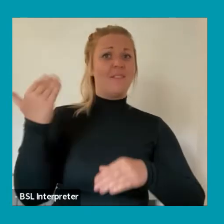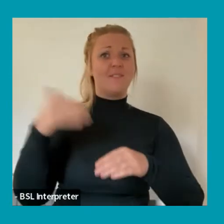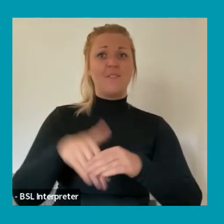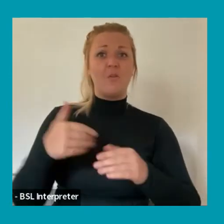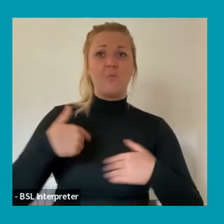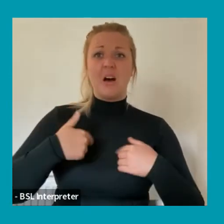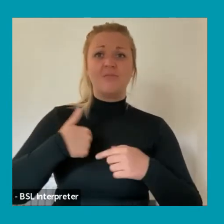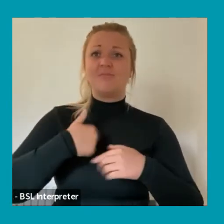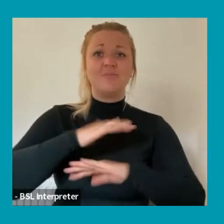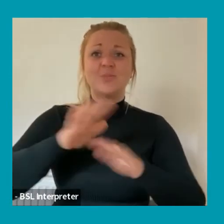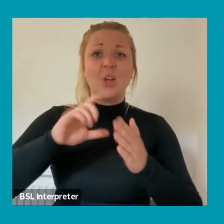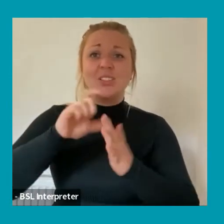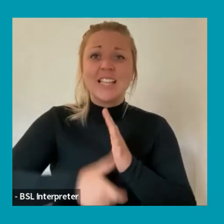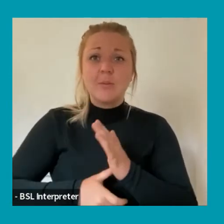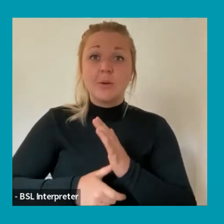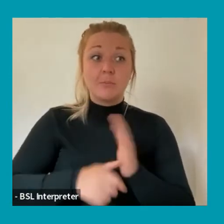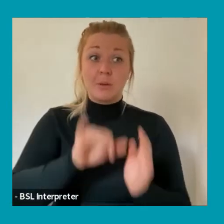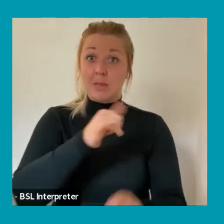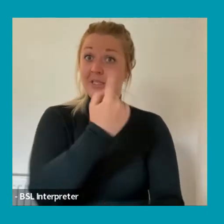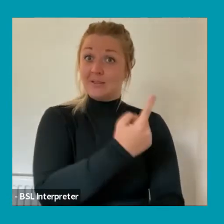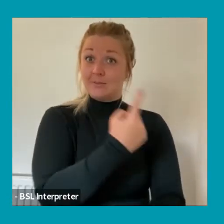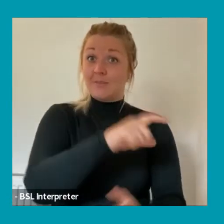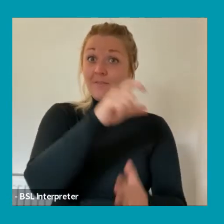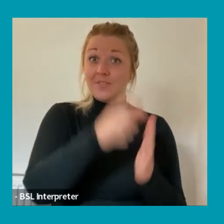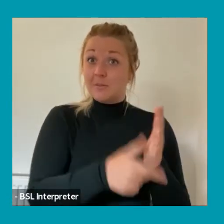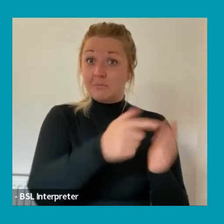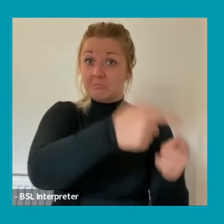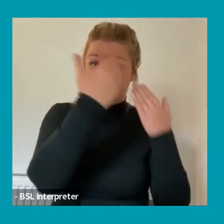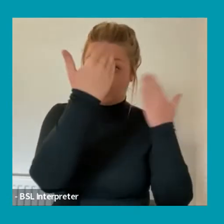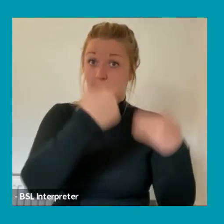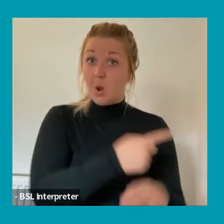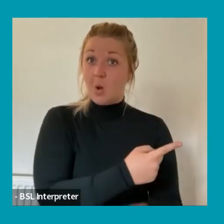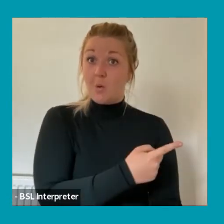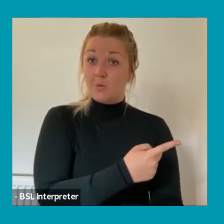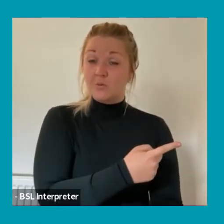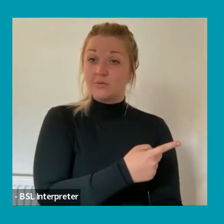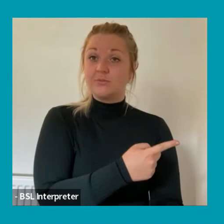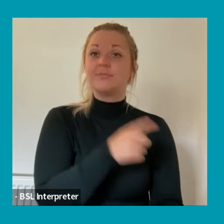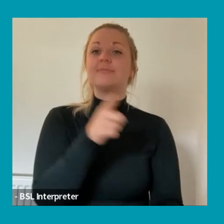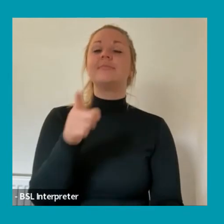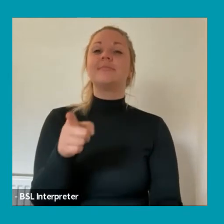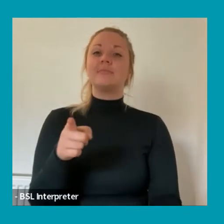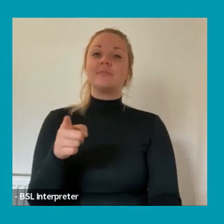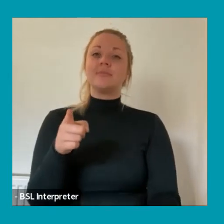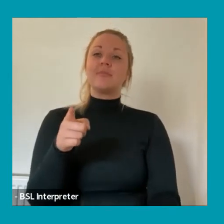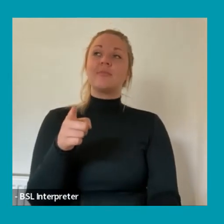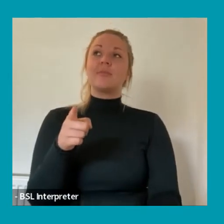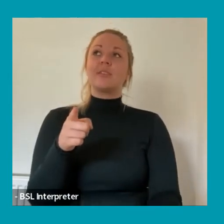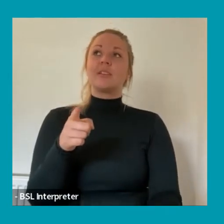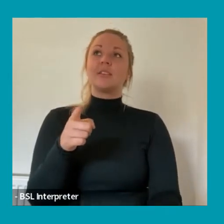I think one of my things I picked one learning disability and often autism